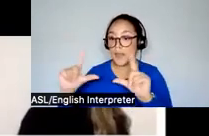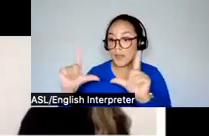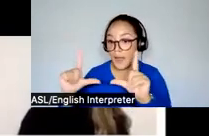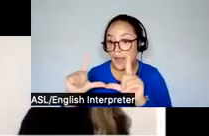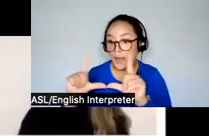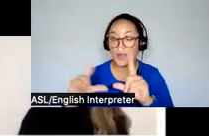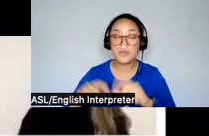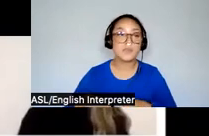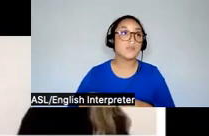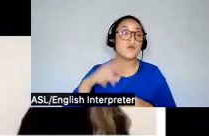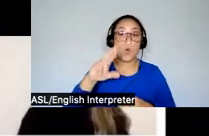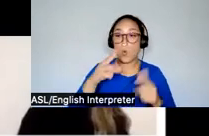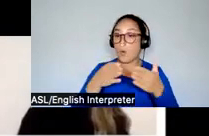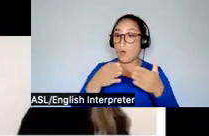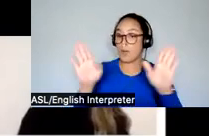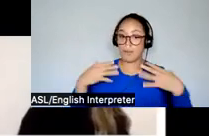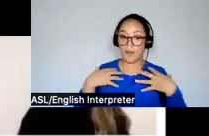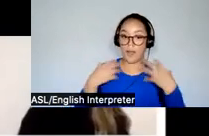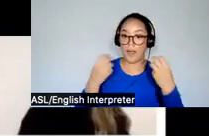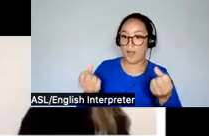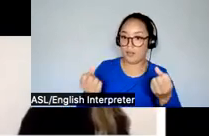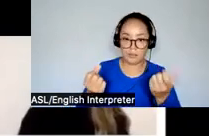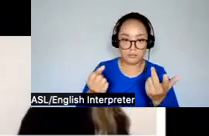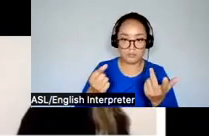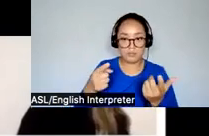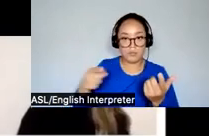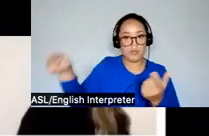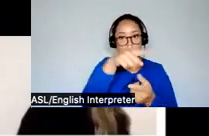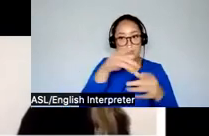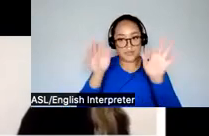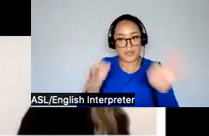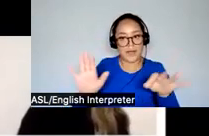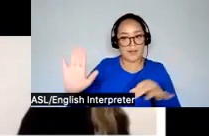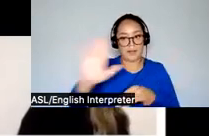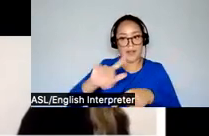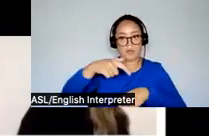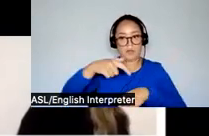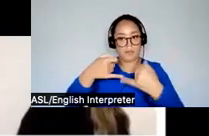And it is really important to have that paperwork submitted within their timeline that they